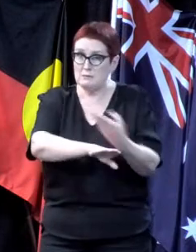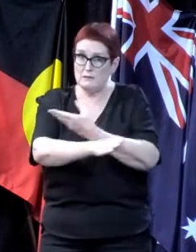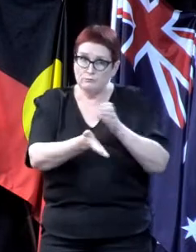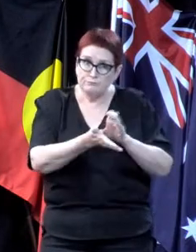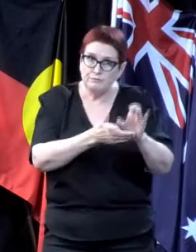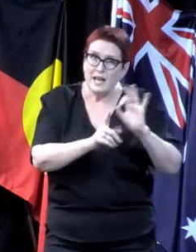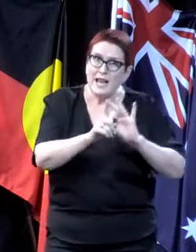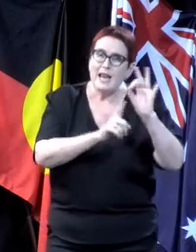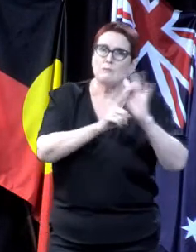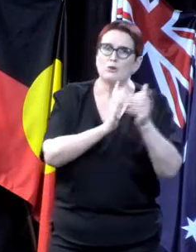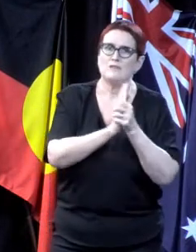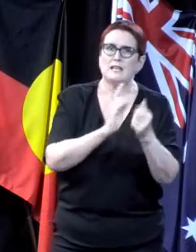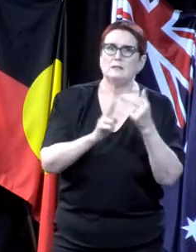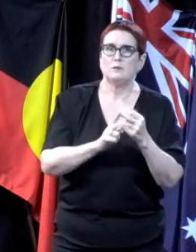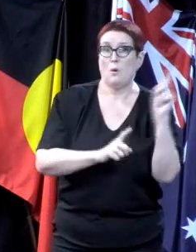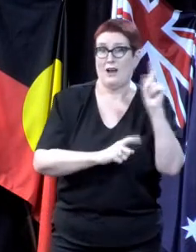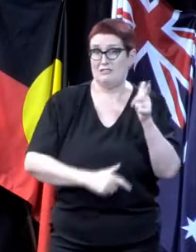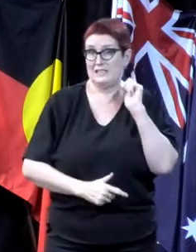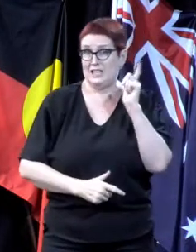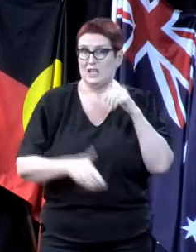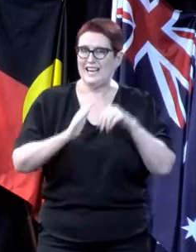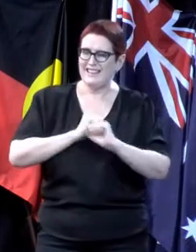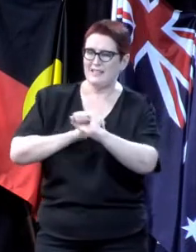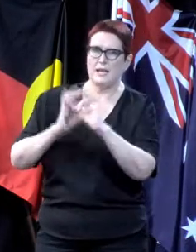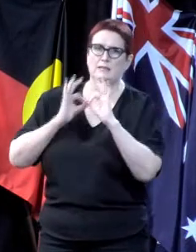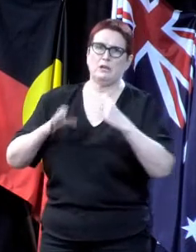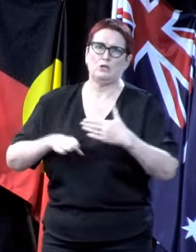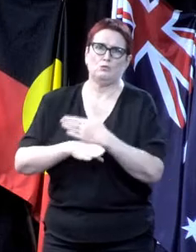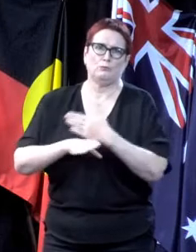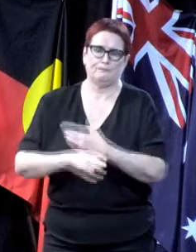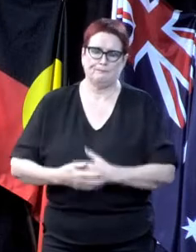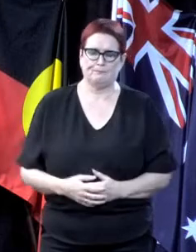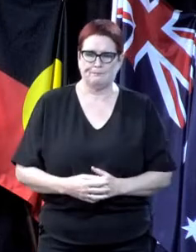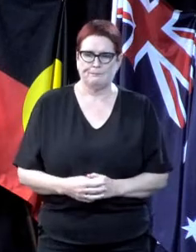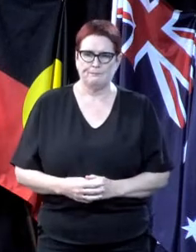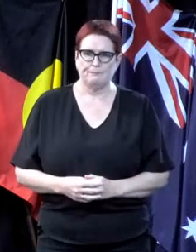in those special education roles because, as you’ve heard us speak about,